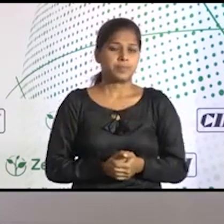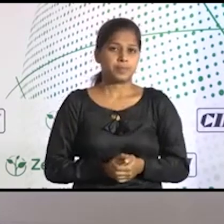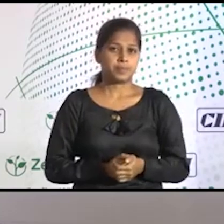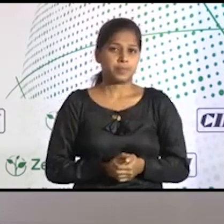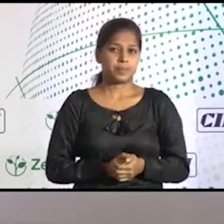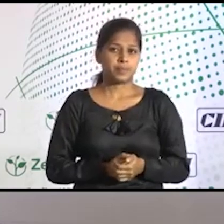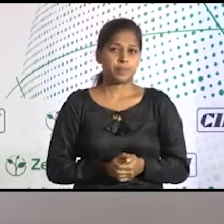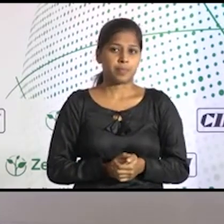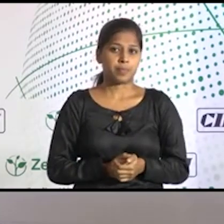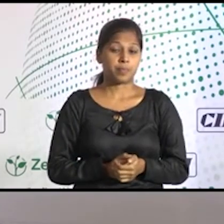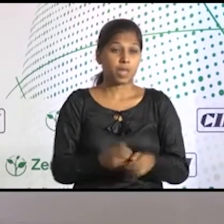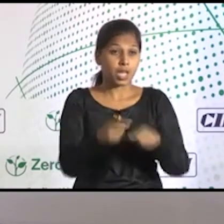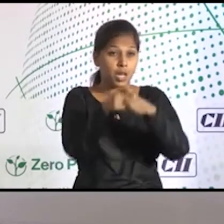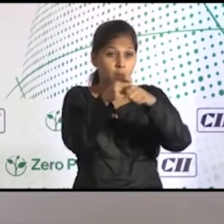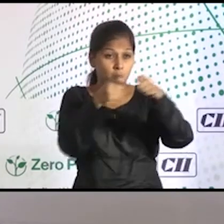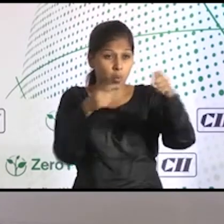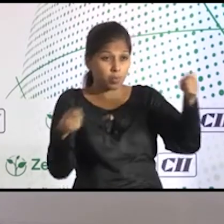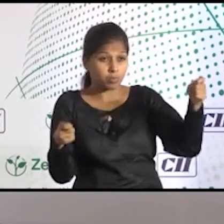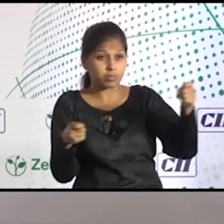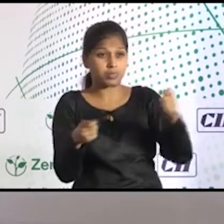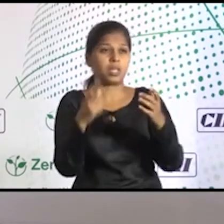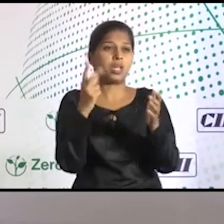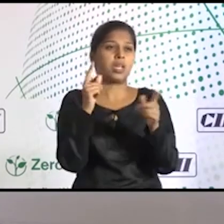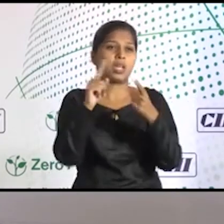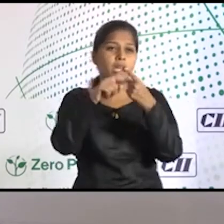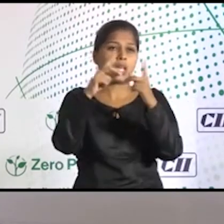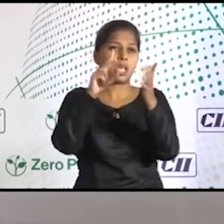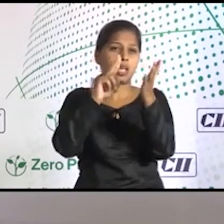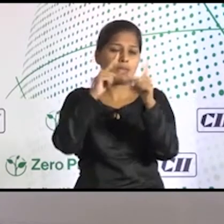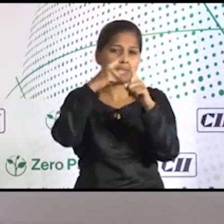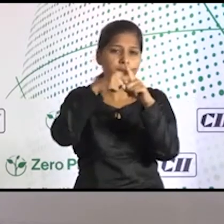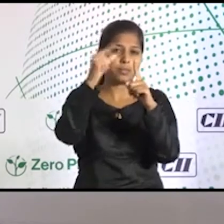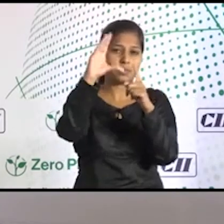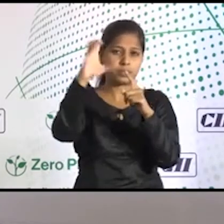They are the largest excluded consumers anywhere in the world.